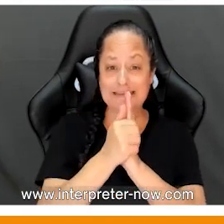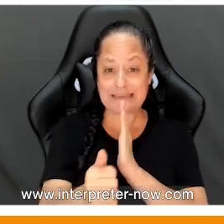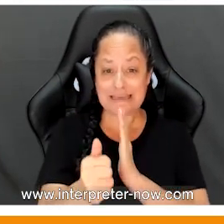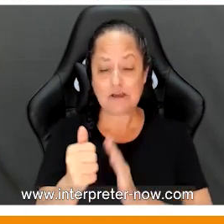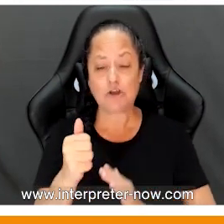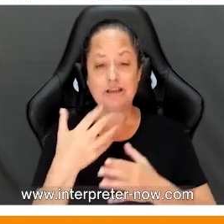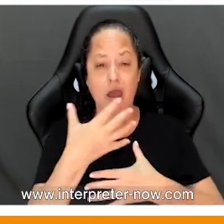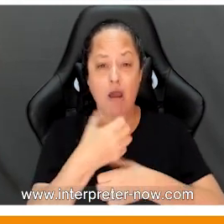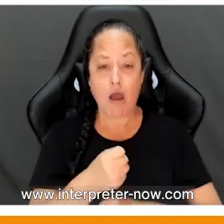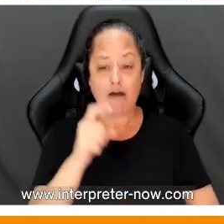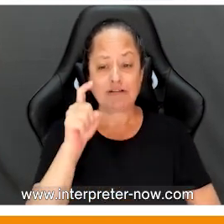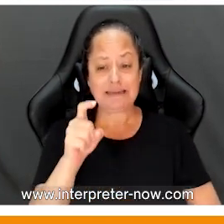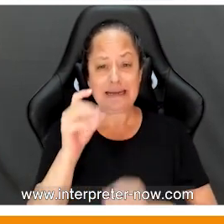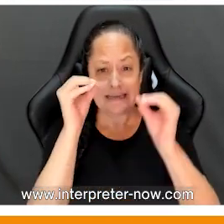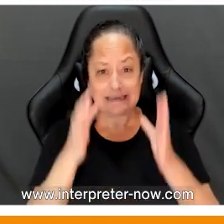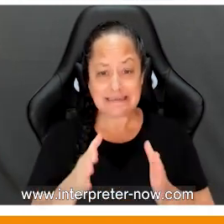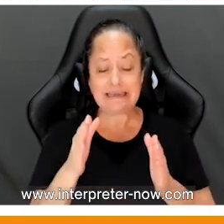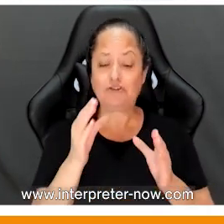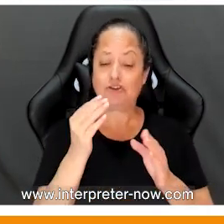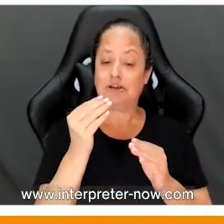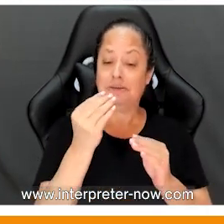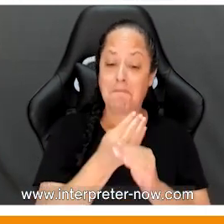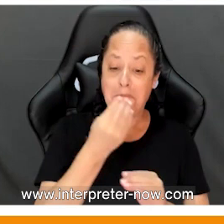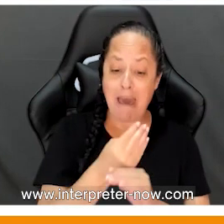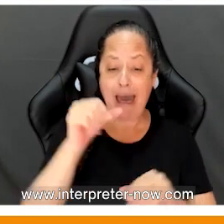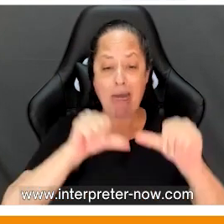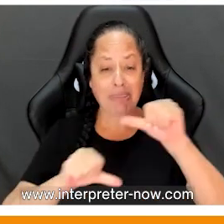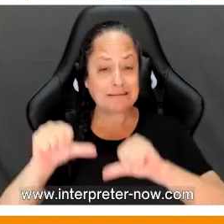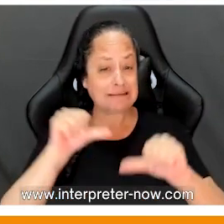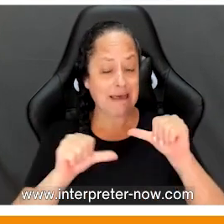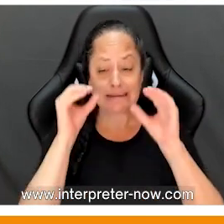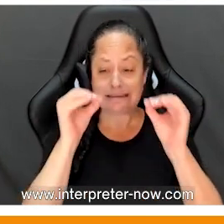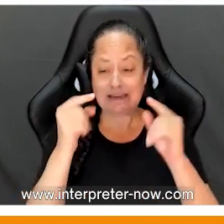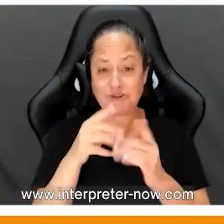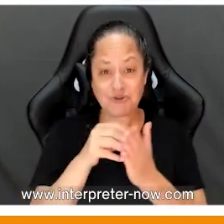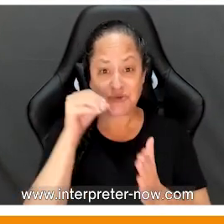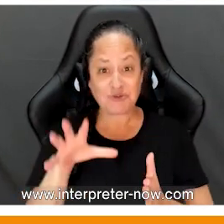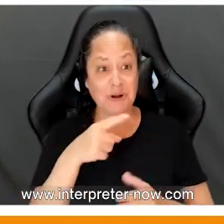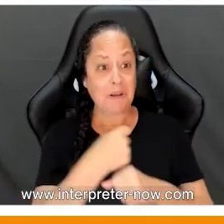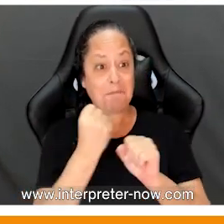needed for that teacher to go on with a lesson and teach math or science, whatever the hell they're teaching to their students.